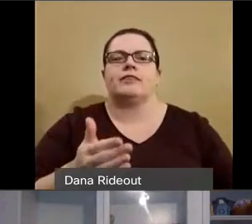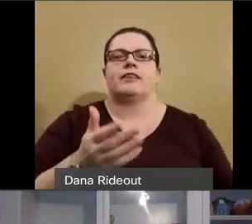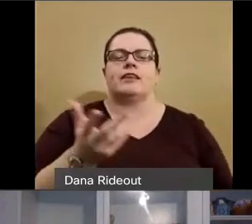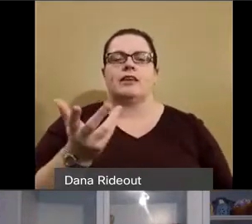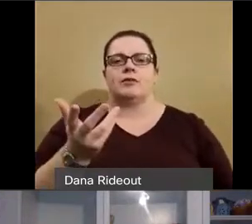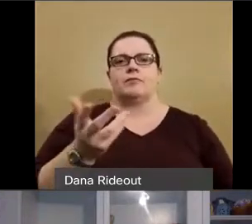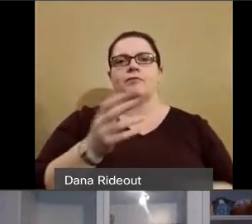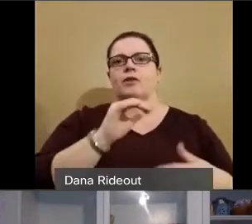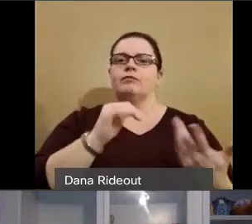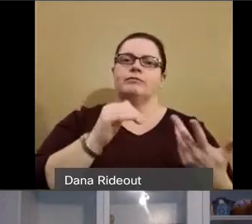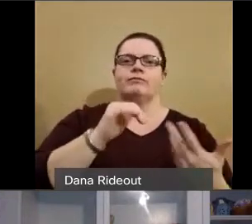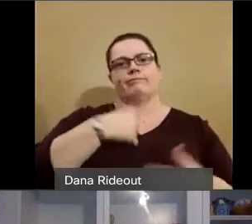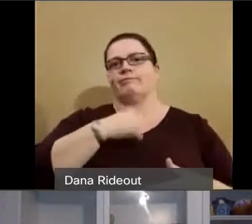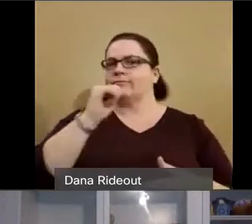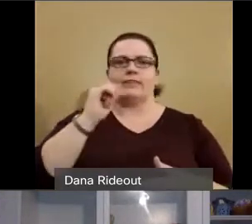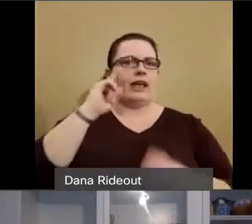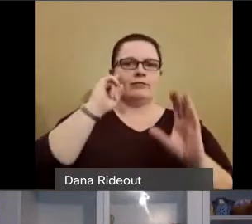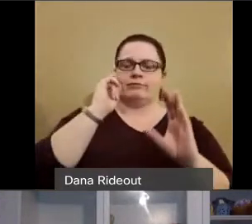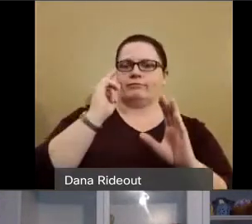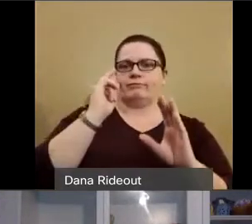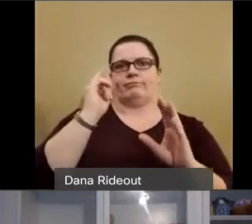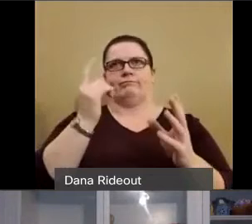And not a philosopher of the things I am a true.